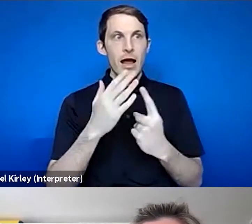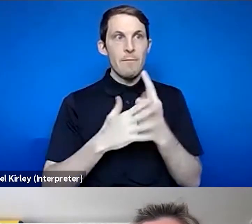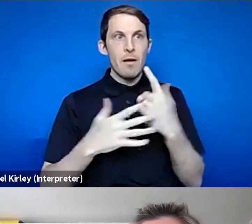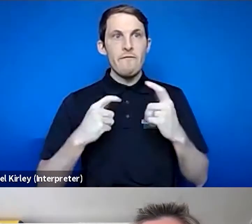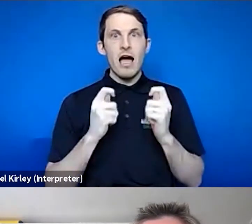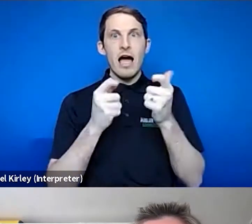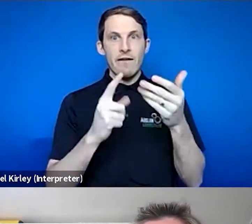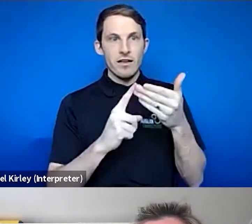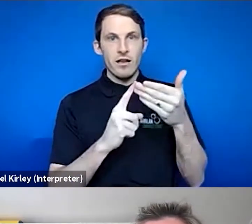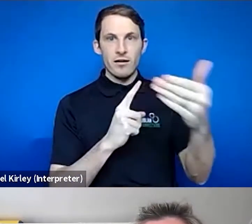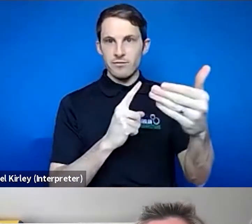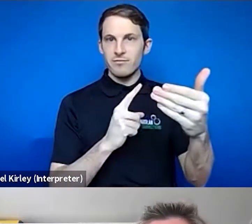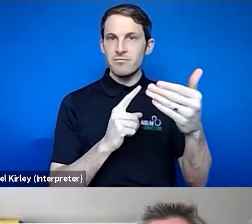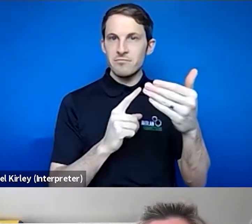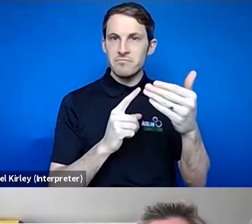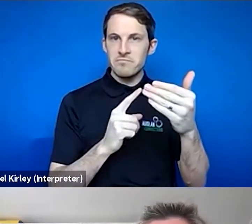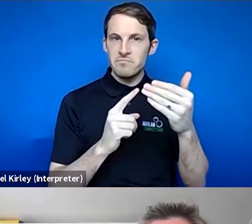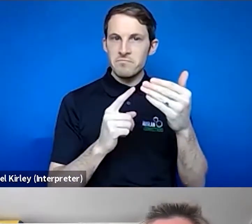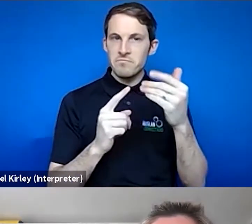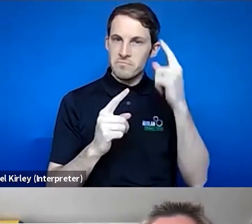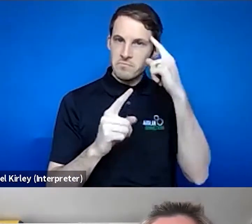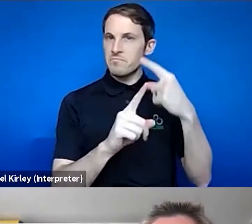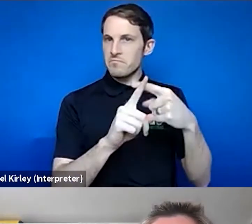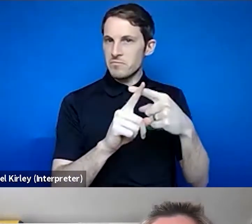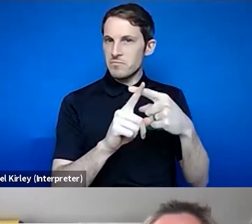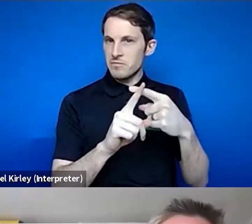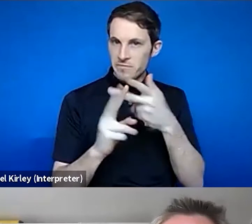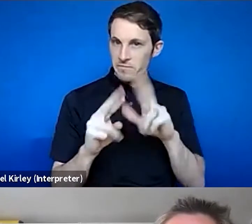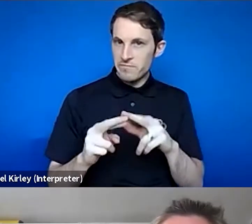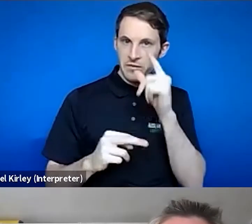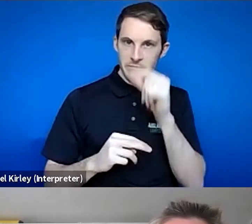it was before. Over the last week we have conducted our Equality